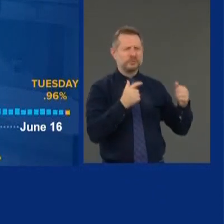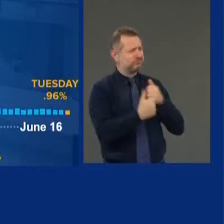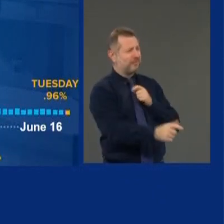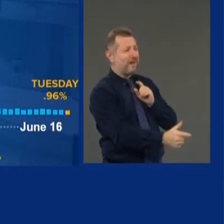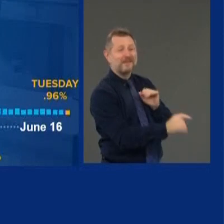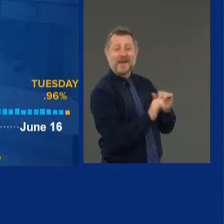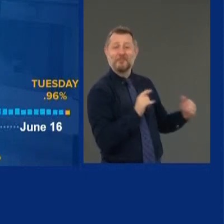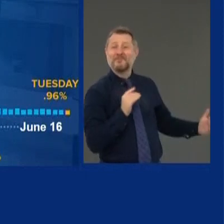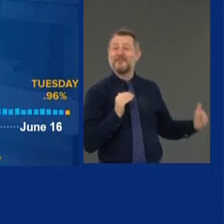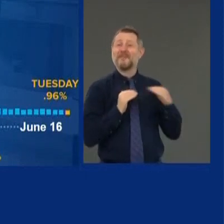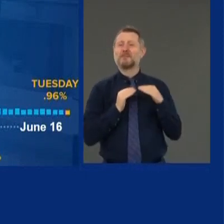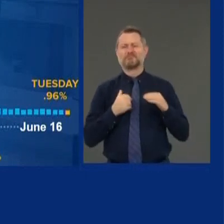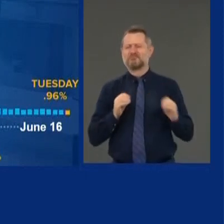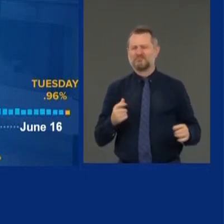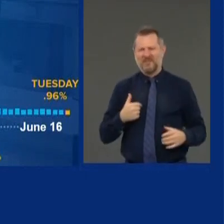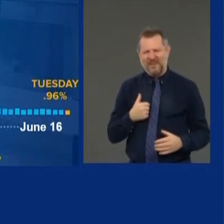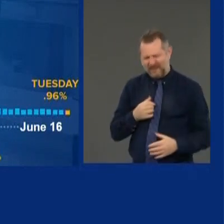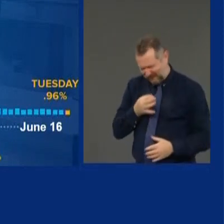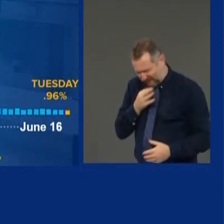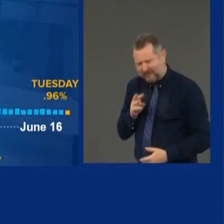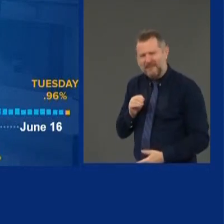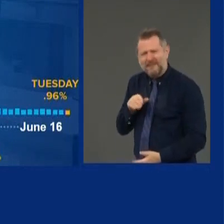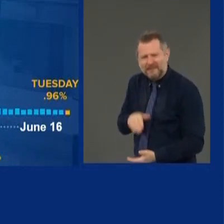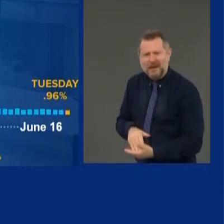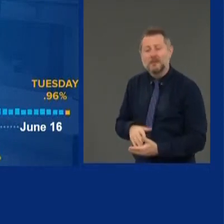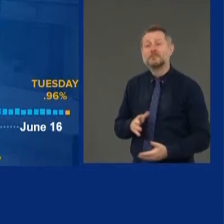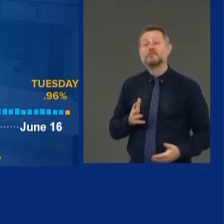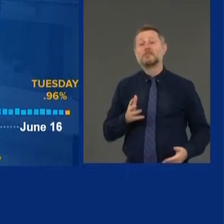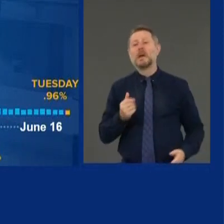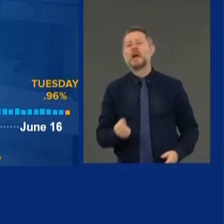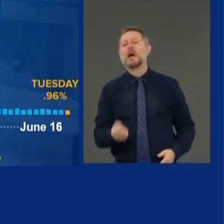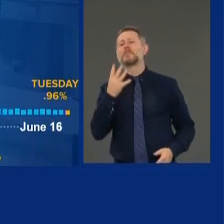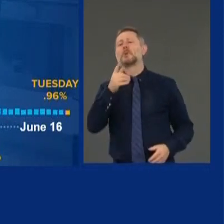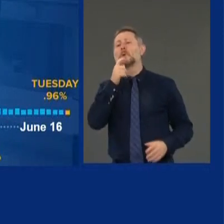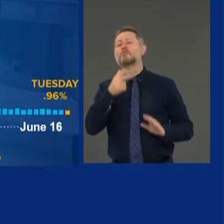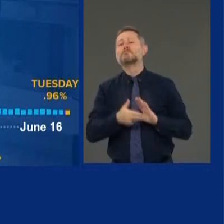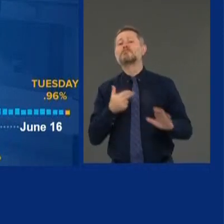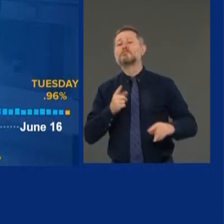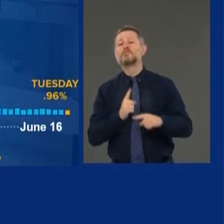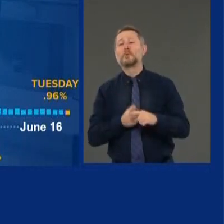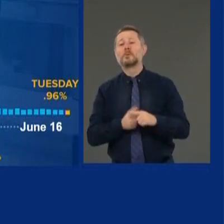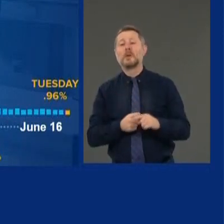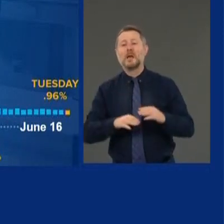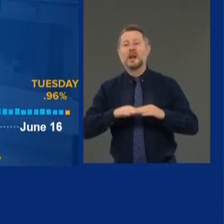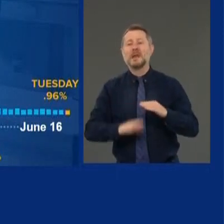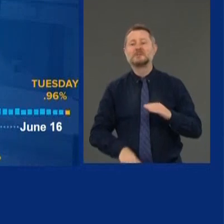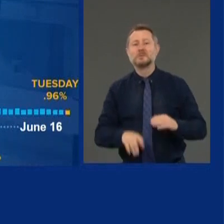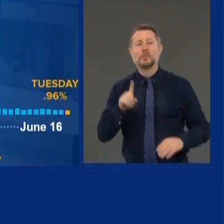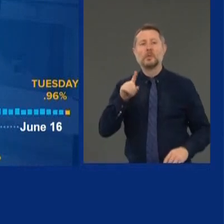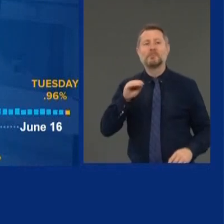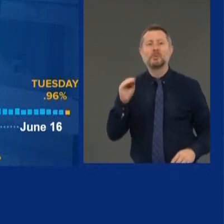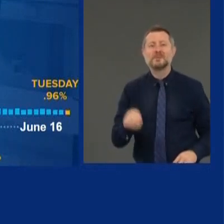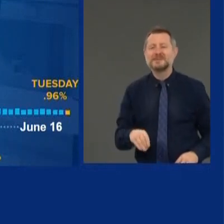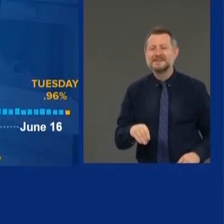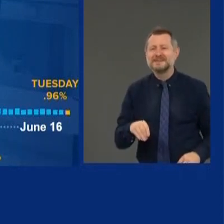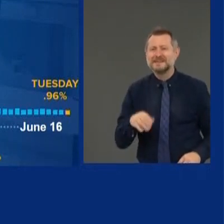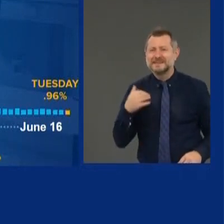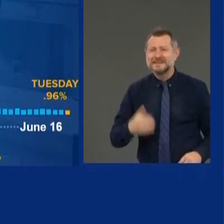NO STATE IN THE UNITED STATES. 60,000 TESTS ACROSS THE STATE.